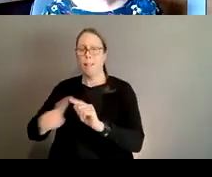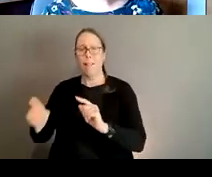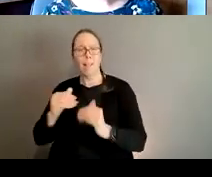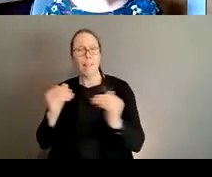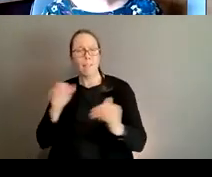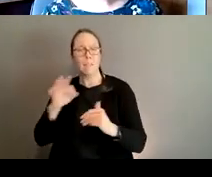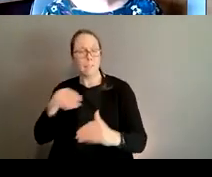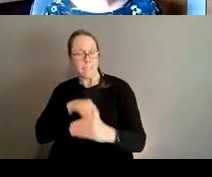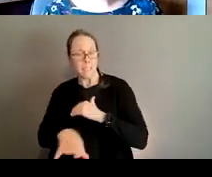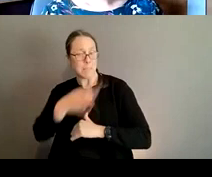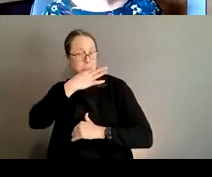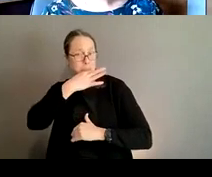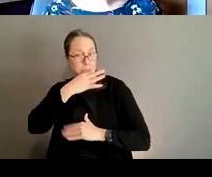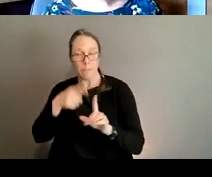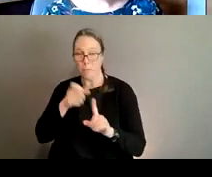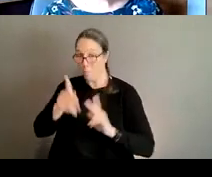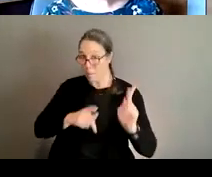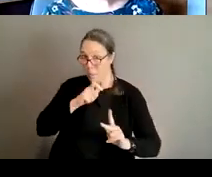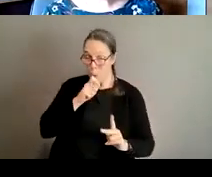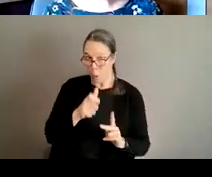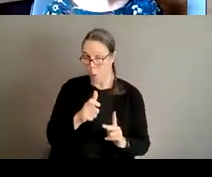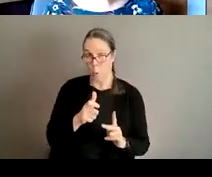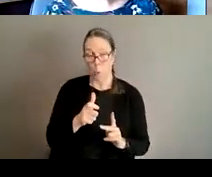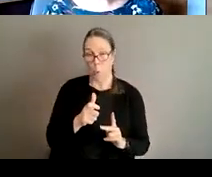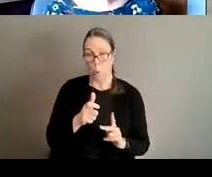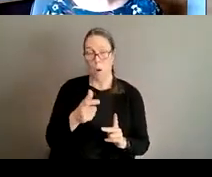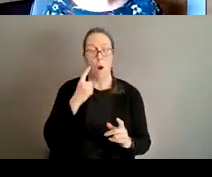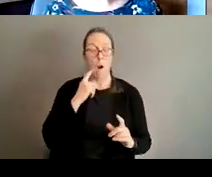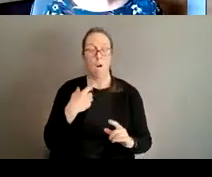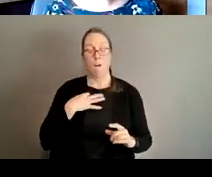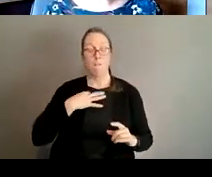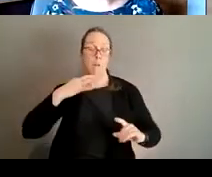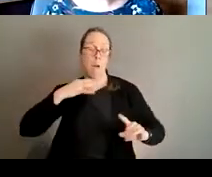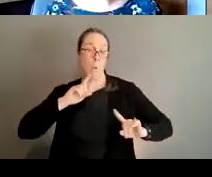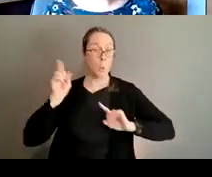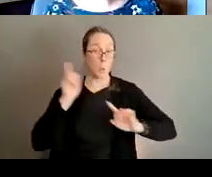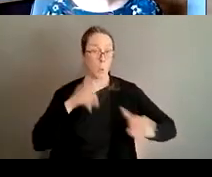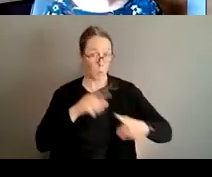From the people who get volun-told to come to a conference and learn about accessibility who